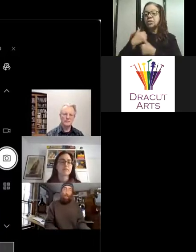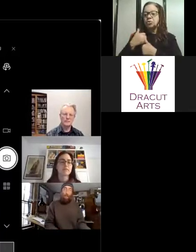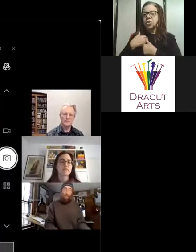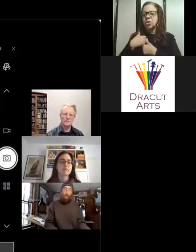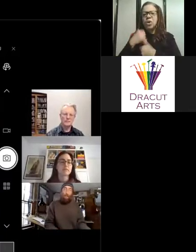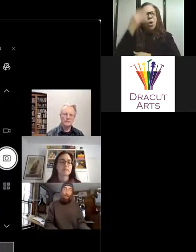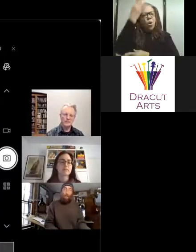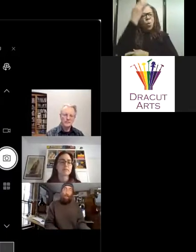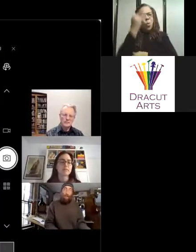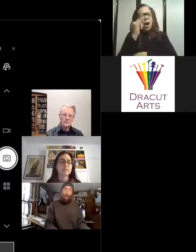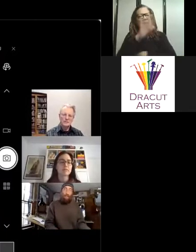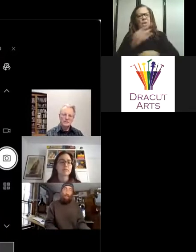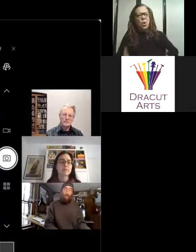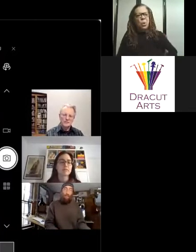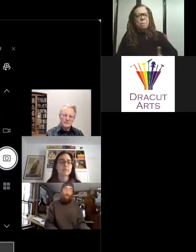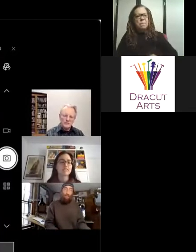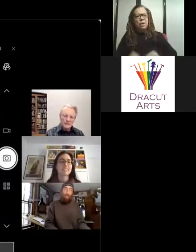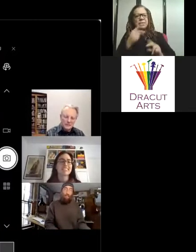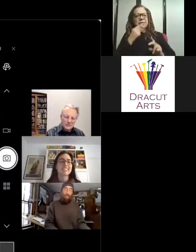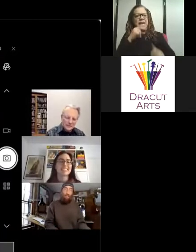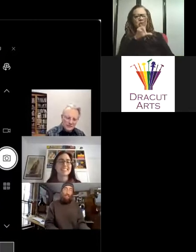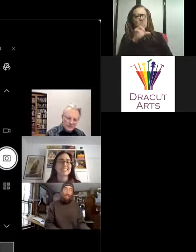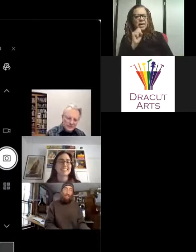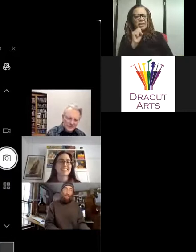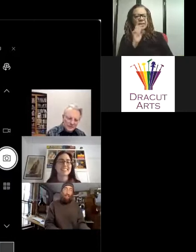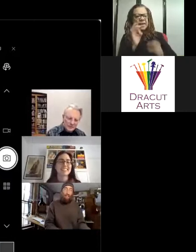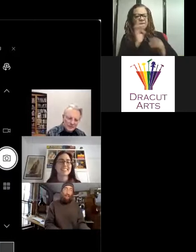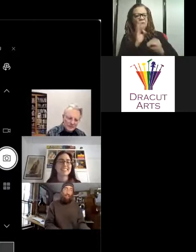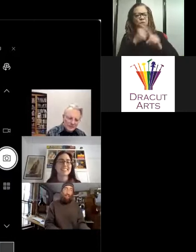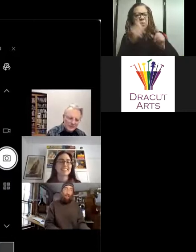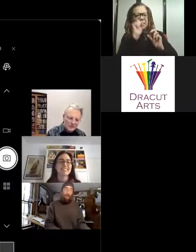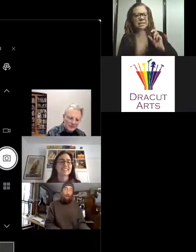buckle says "U.S.", you're Confederate soldiers? And having to draw a belt